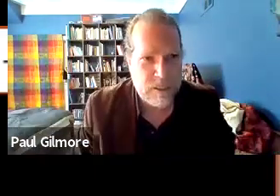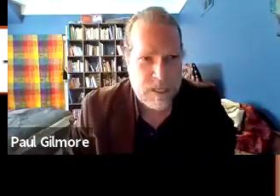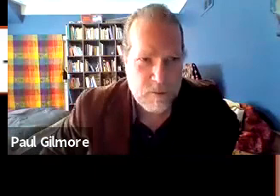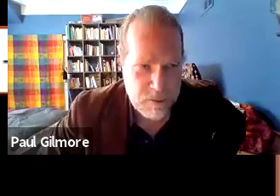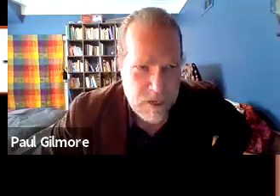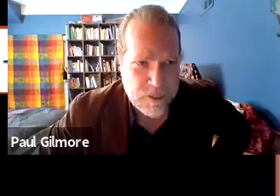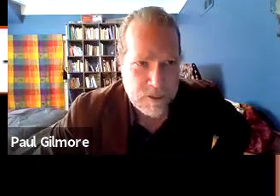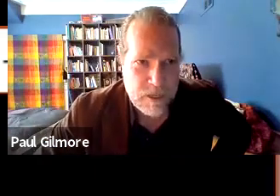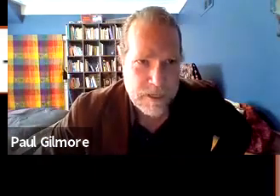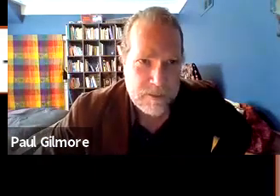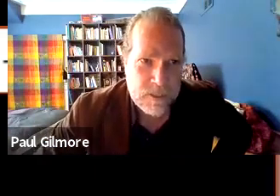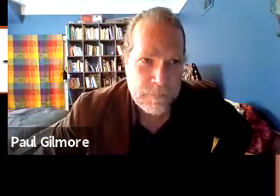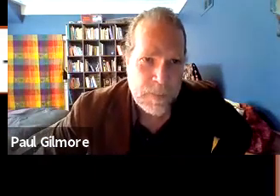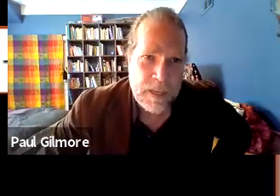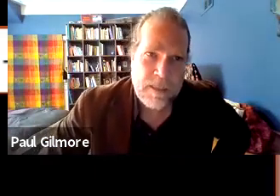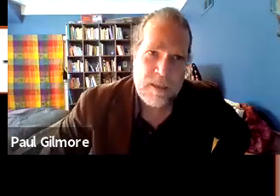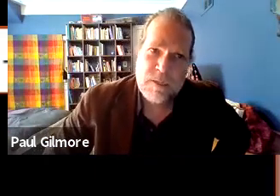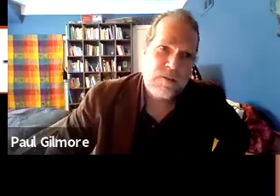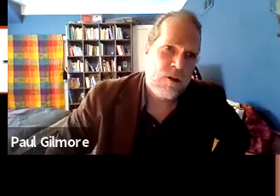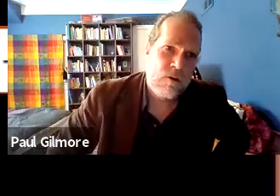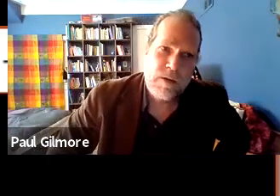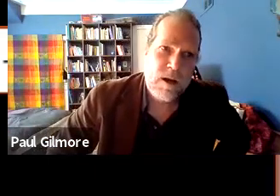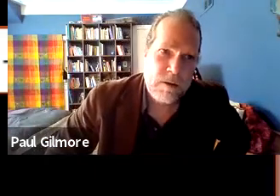you could say, well, you guys aren't Americans? And they would say, No, we are